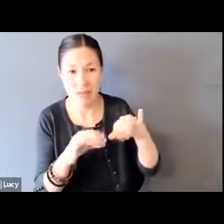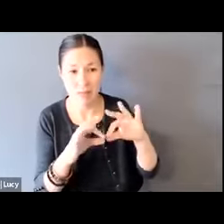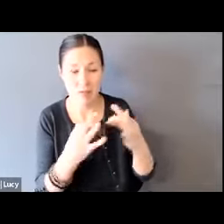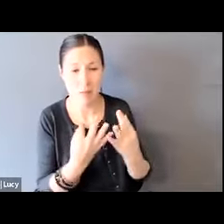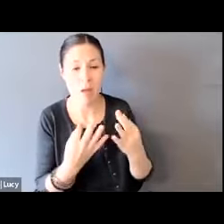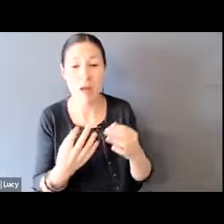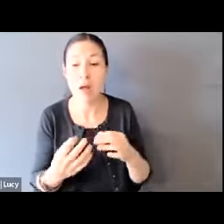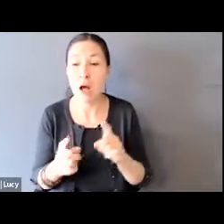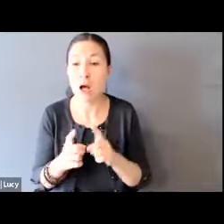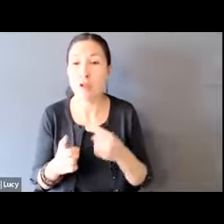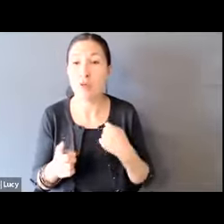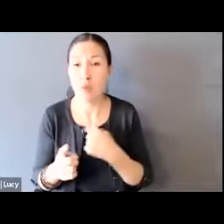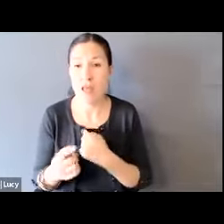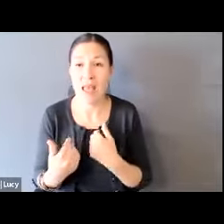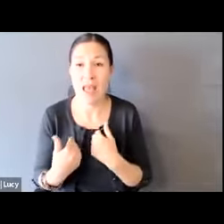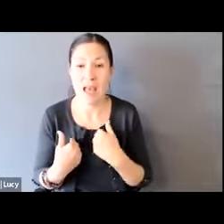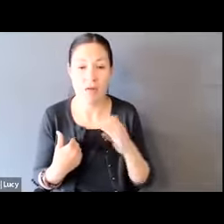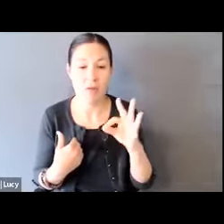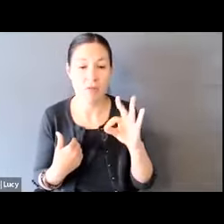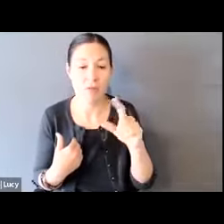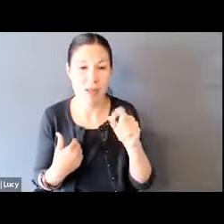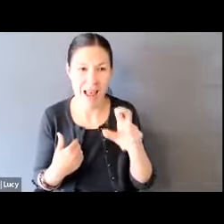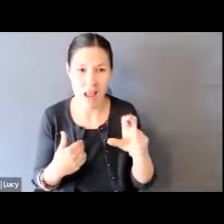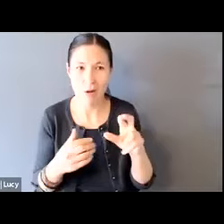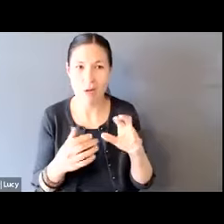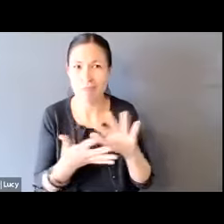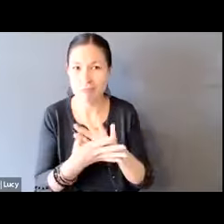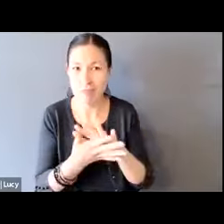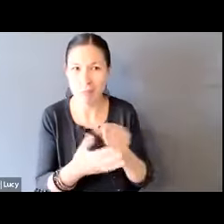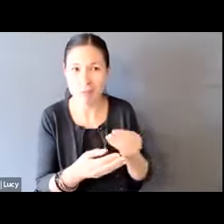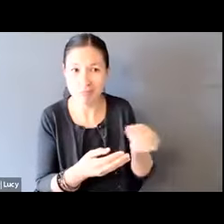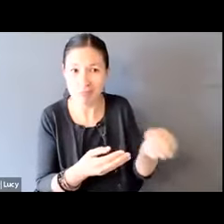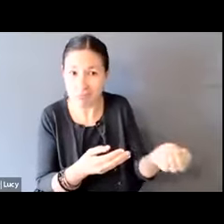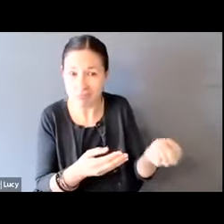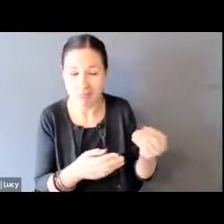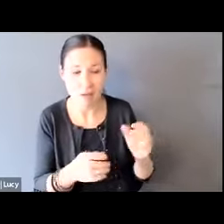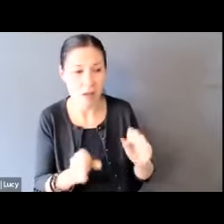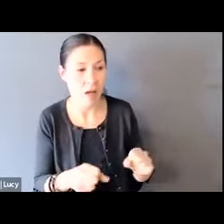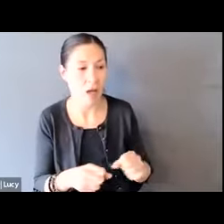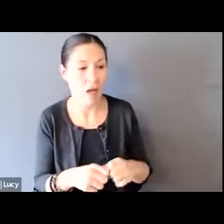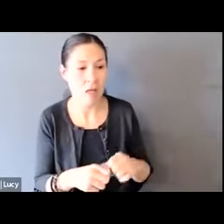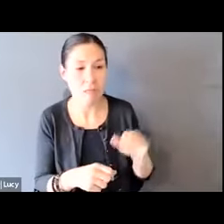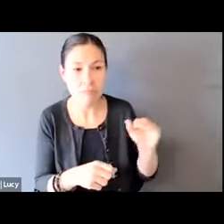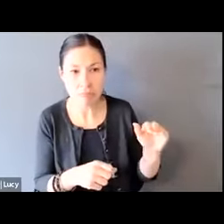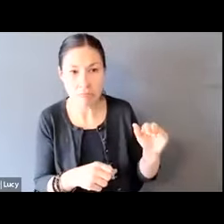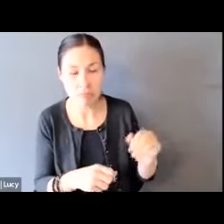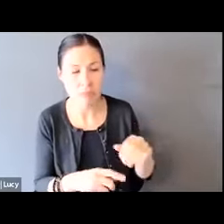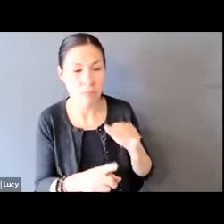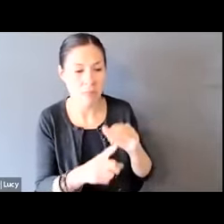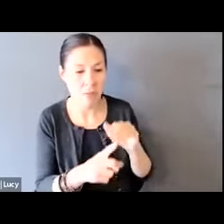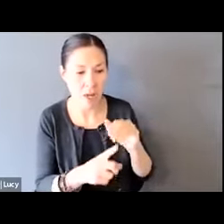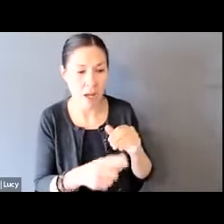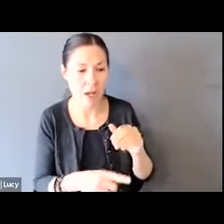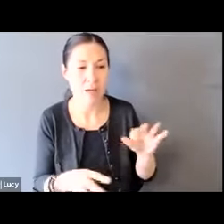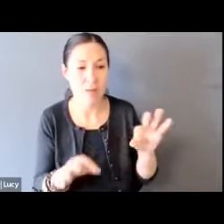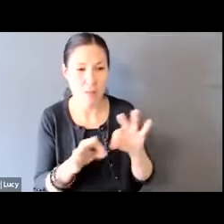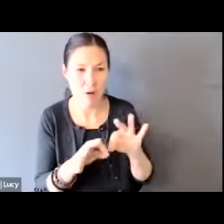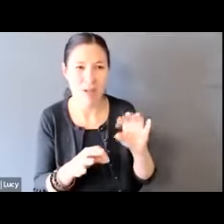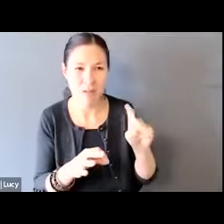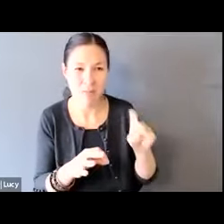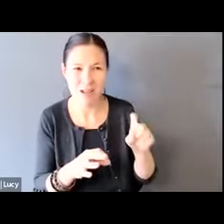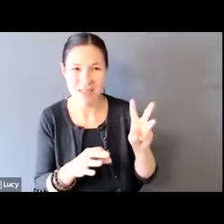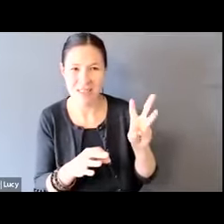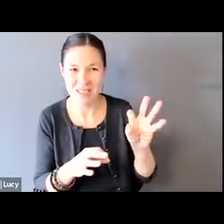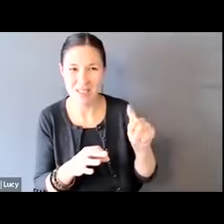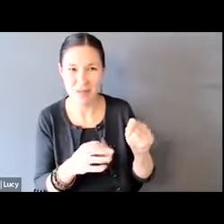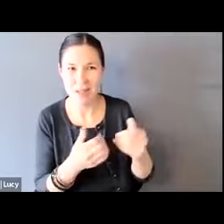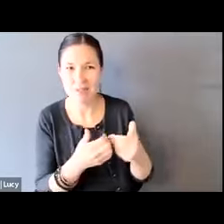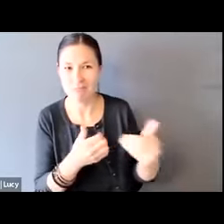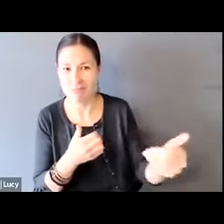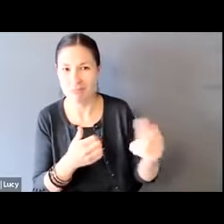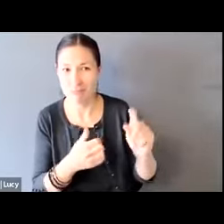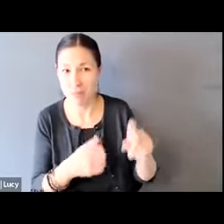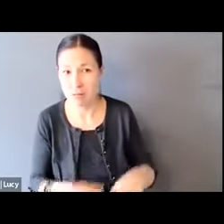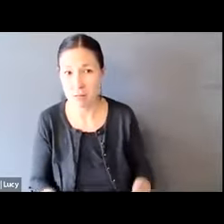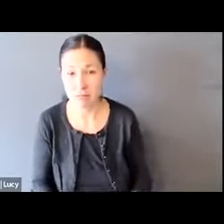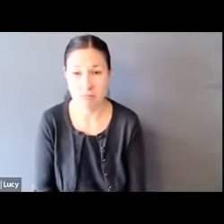available, and just gently remind them about the social distancing.